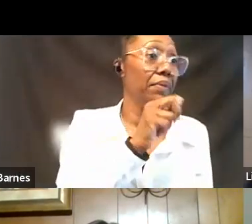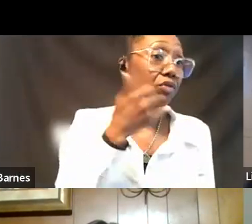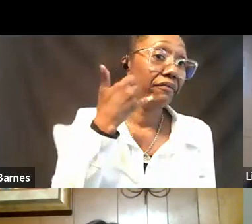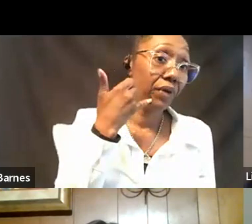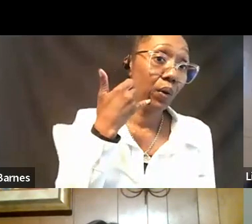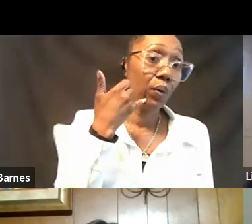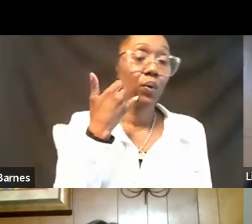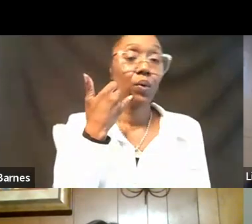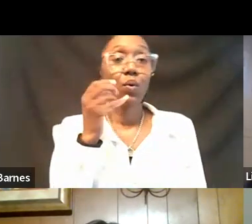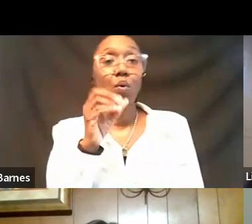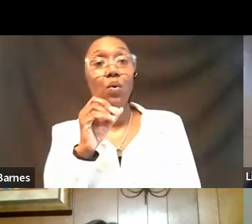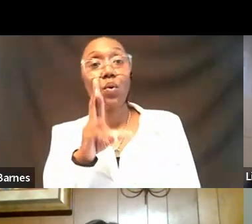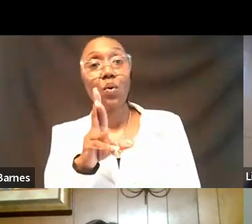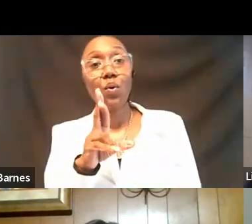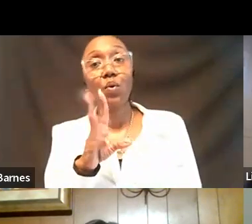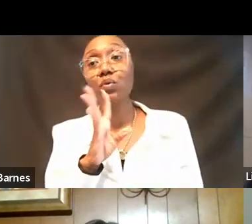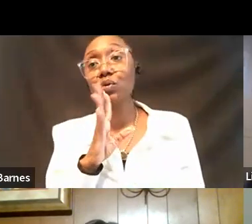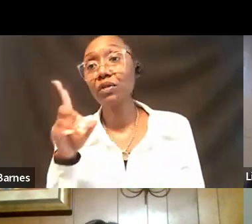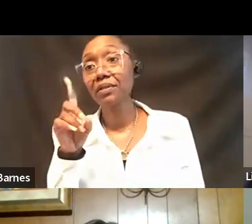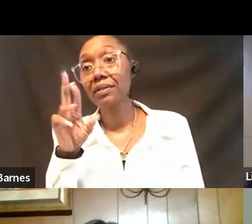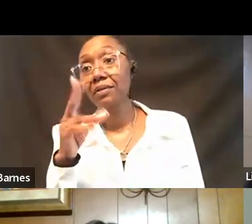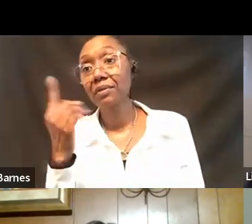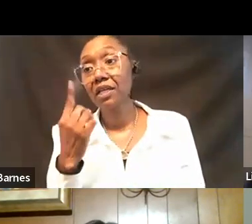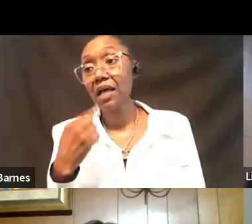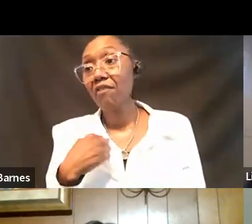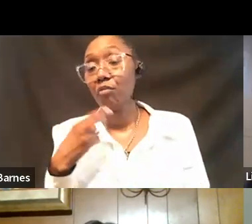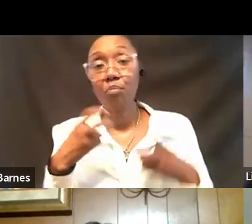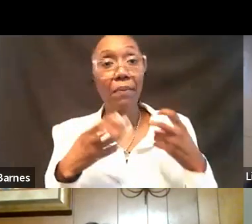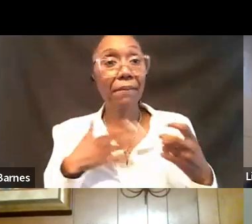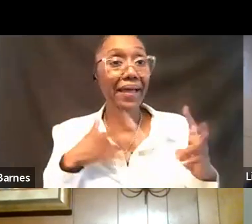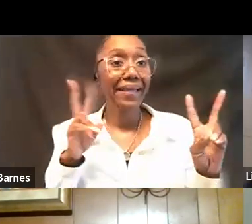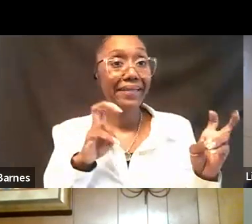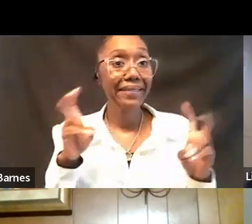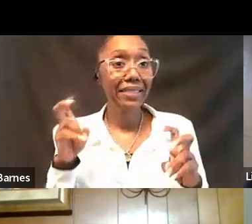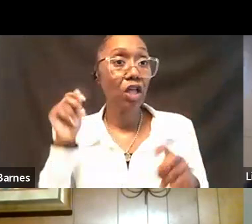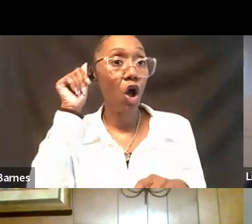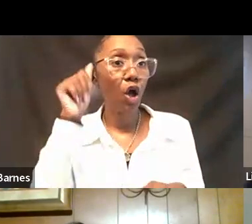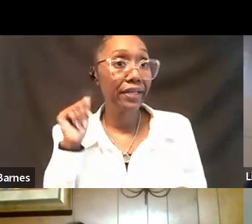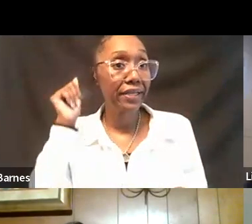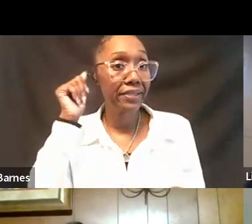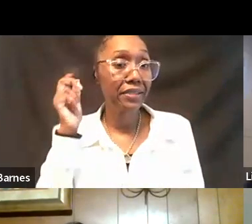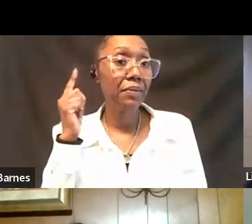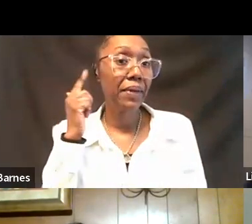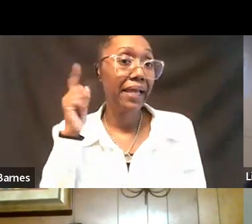Making talking to the doctor about something or having going out of my issue or my audio going having issue with my hearing aid.